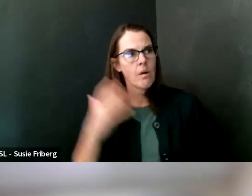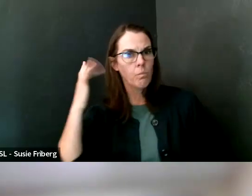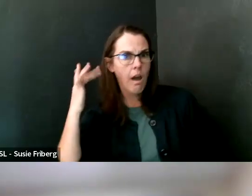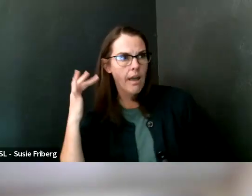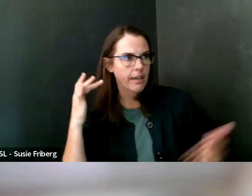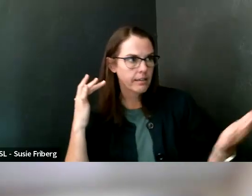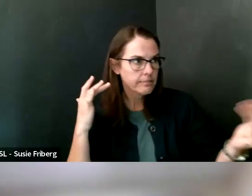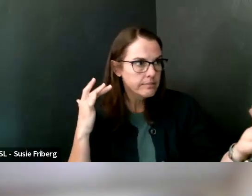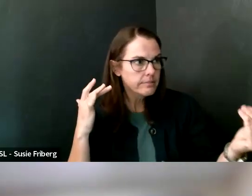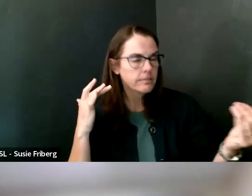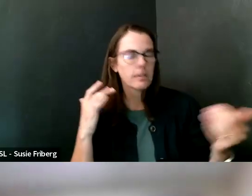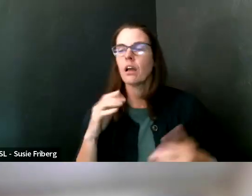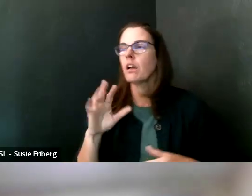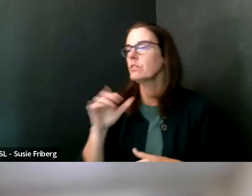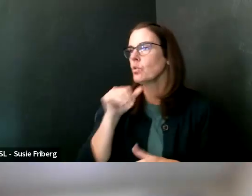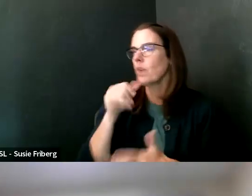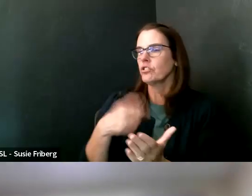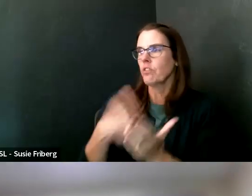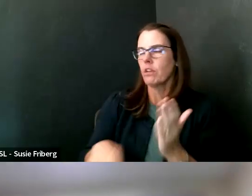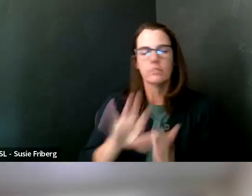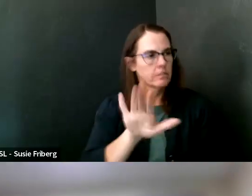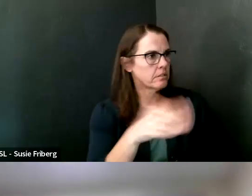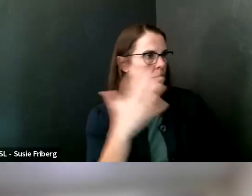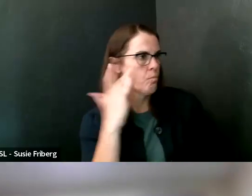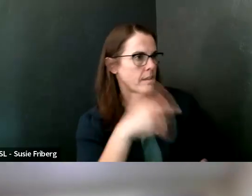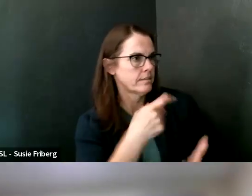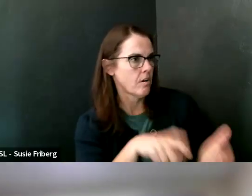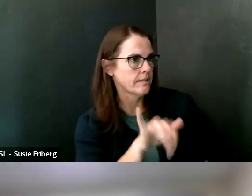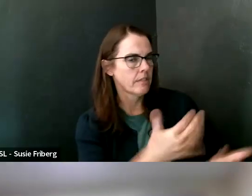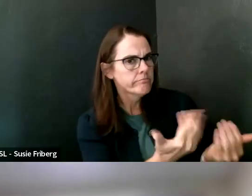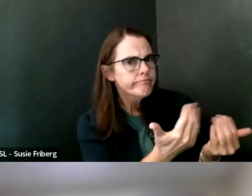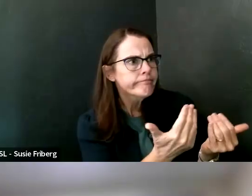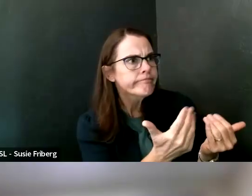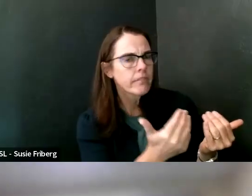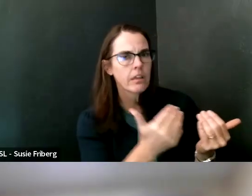stop as well this is cost. Okay. Well, why does it cost that? That's just really really important.